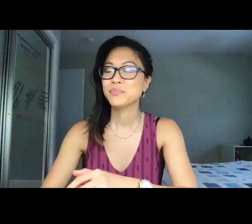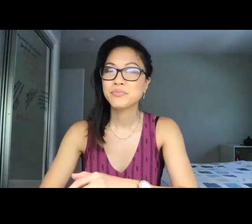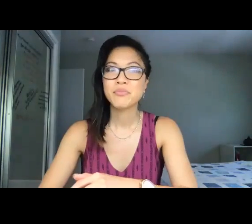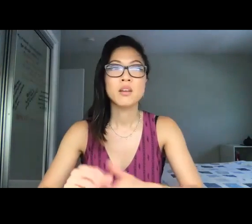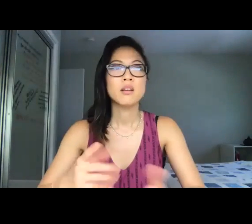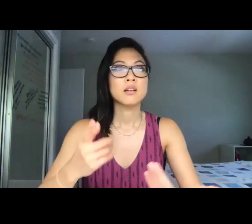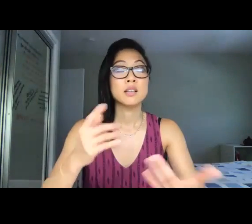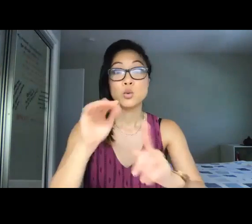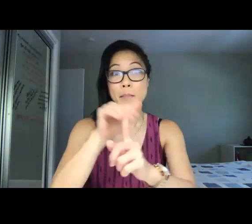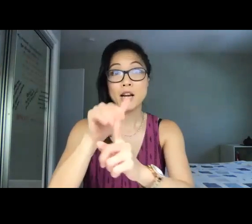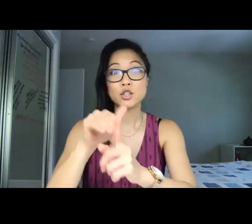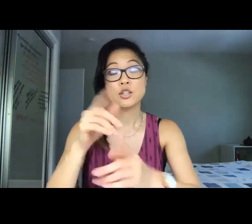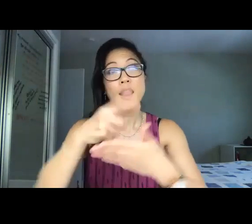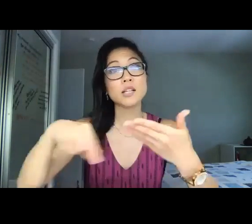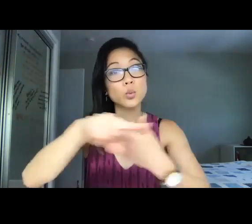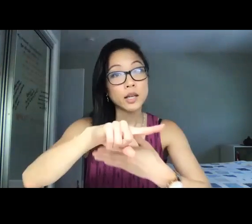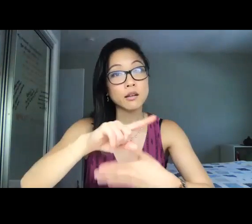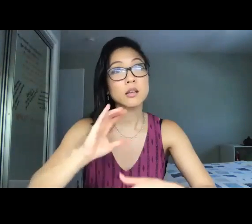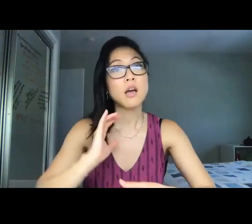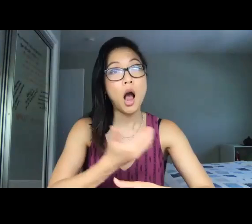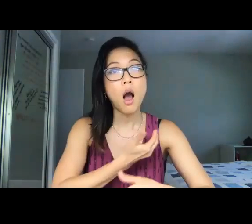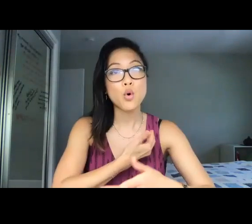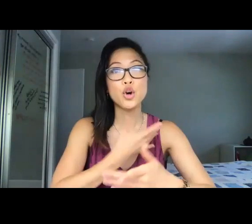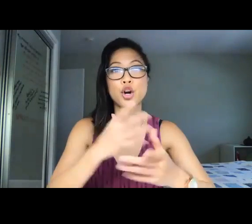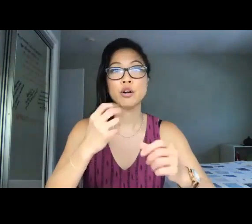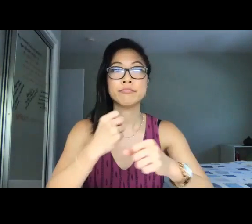They typically the conversations take place every Tuesday